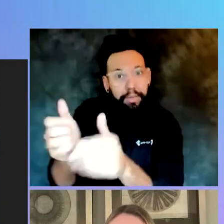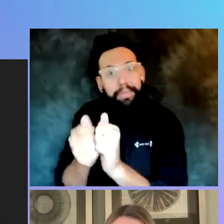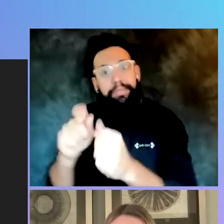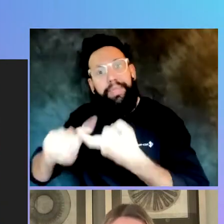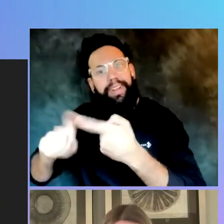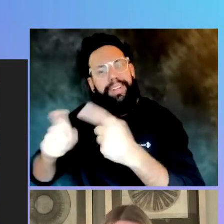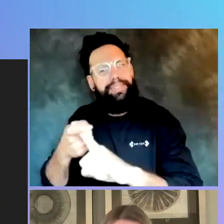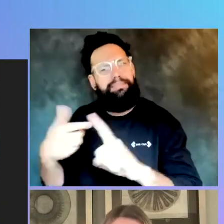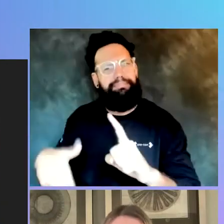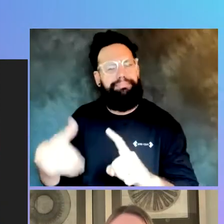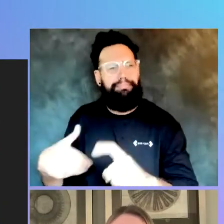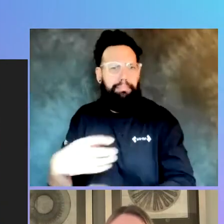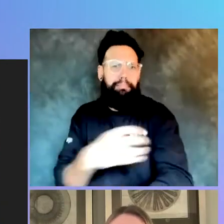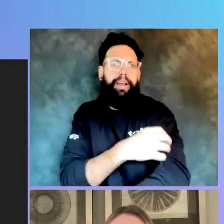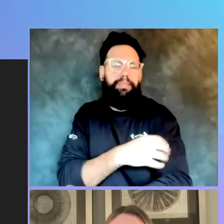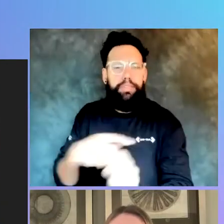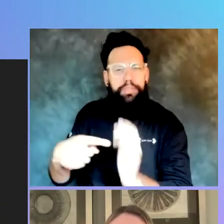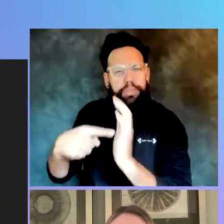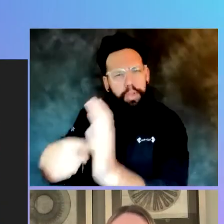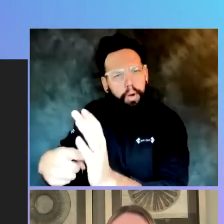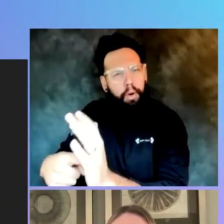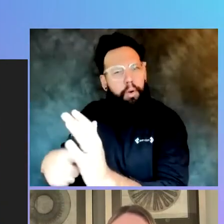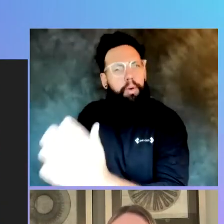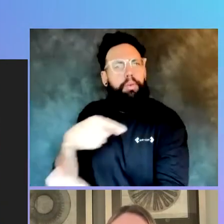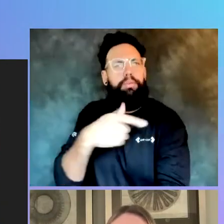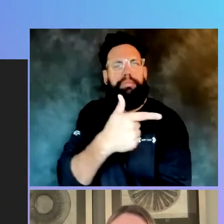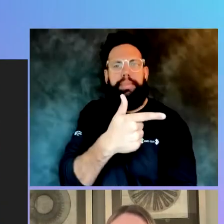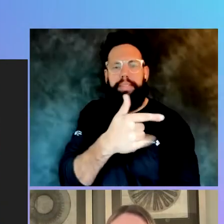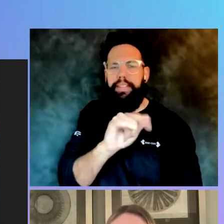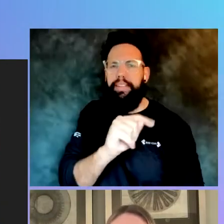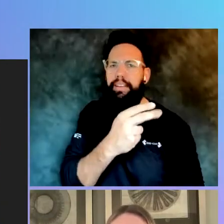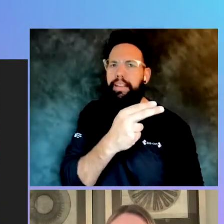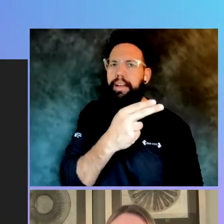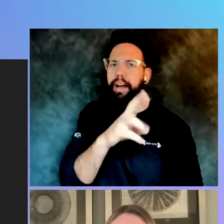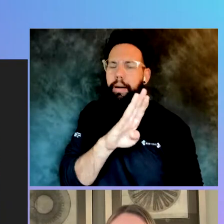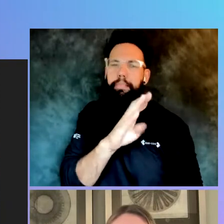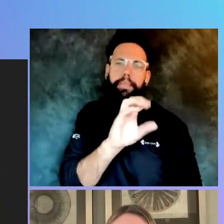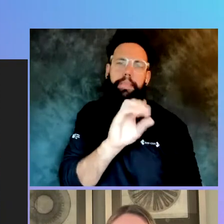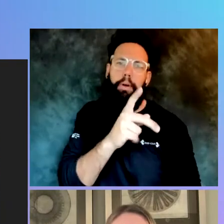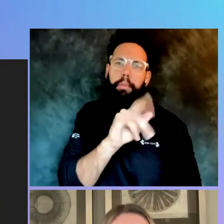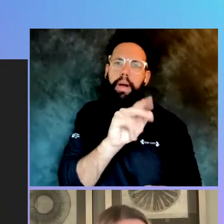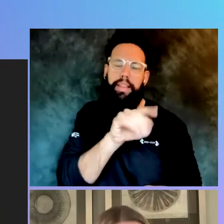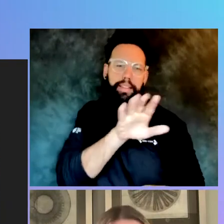that rapid development and empower users to achieve their